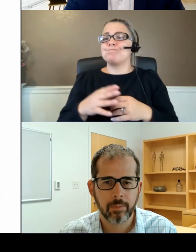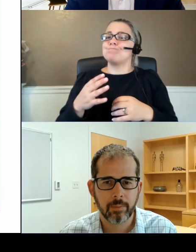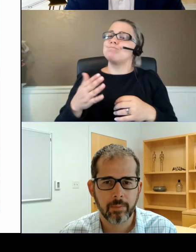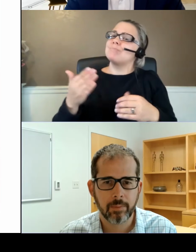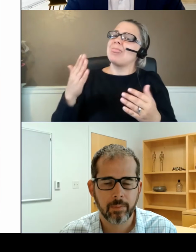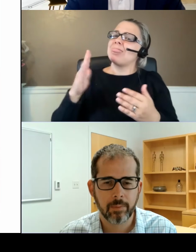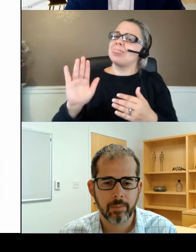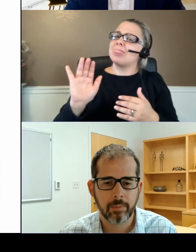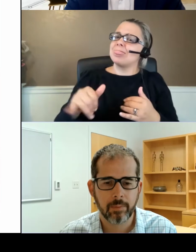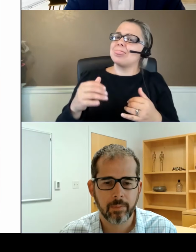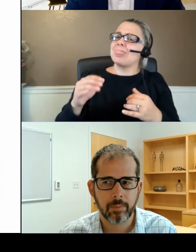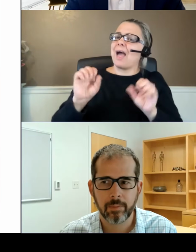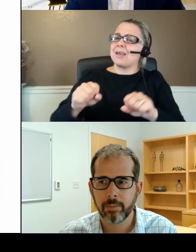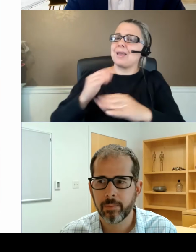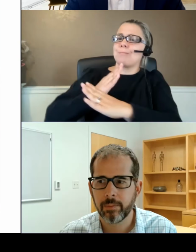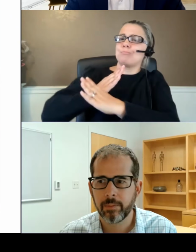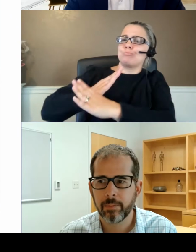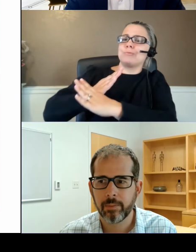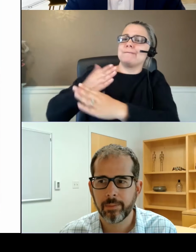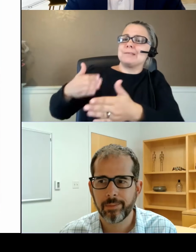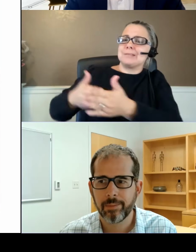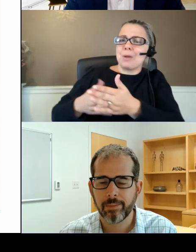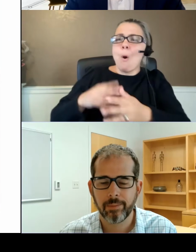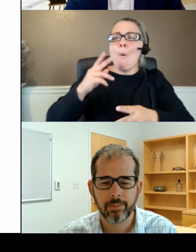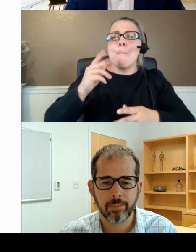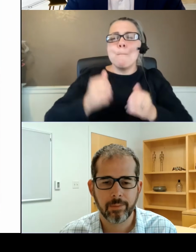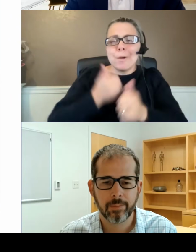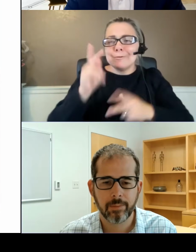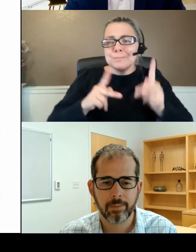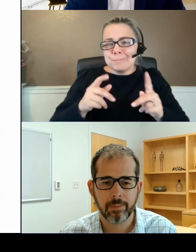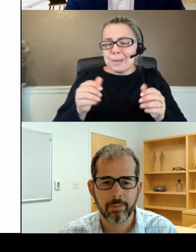us folks with disabilities don't want to be in the lawsuit business. We want to be in business